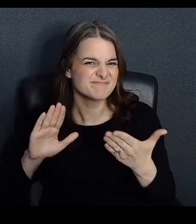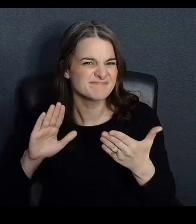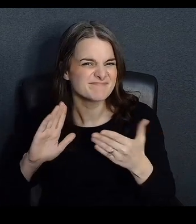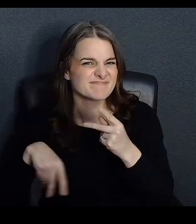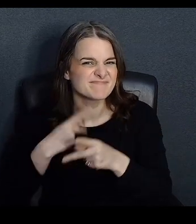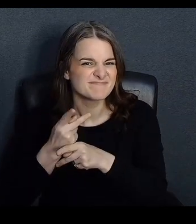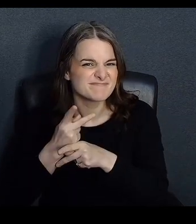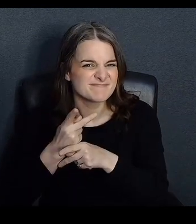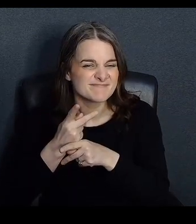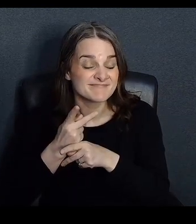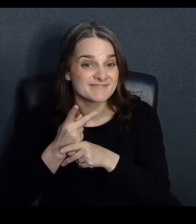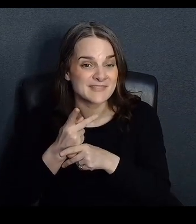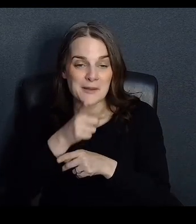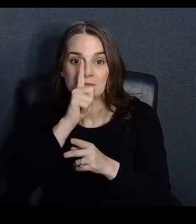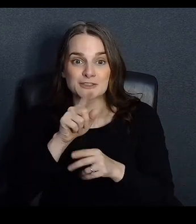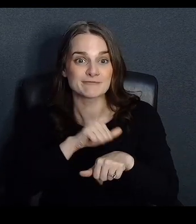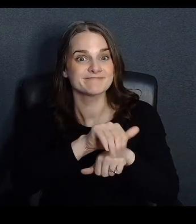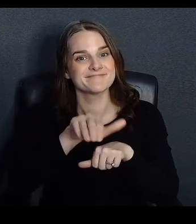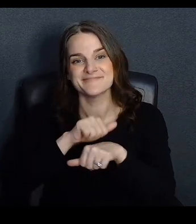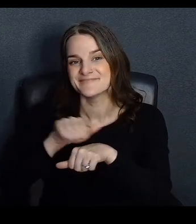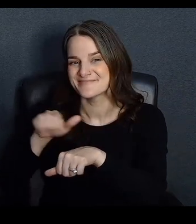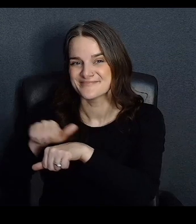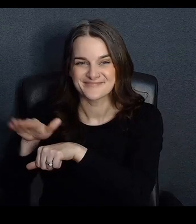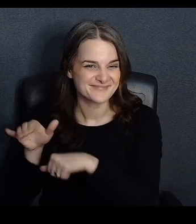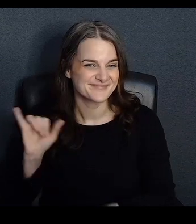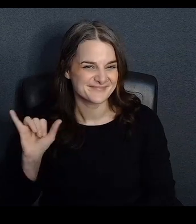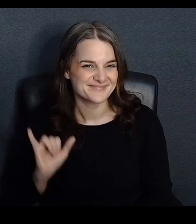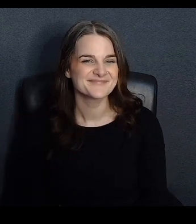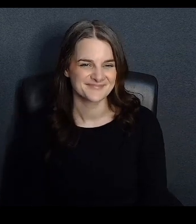and make sure that you get your devices sent out to you still.